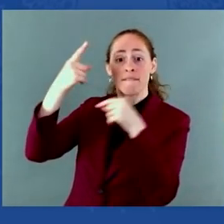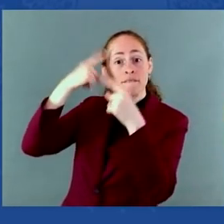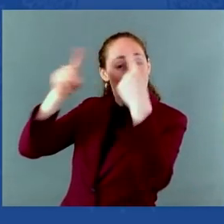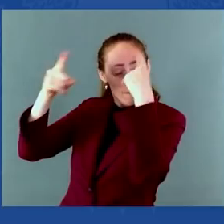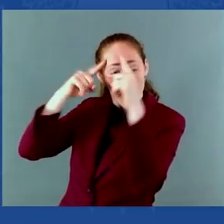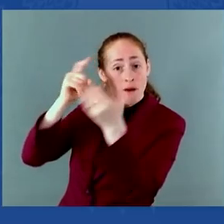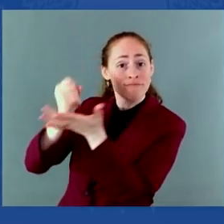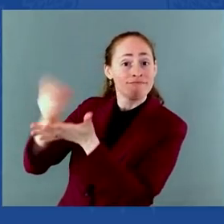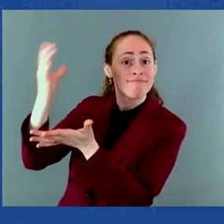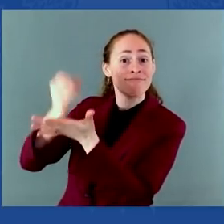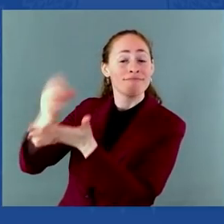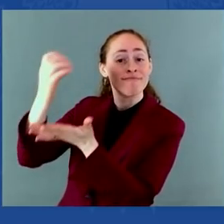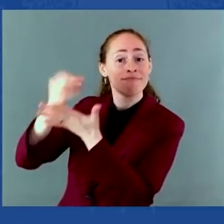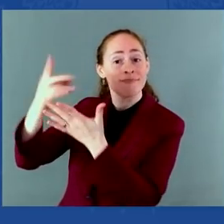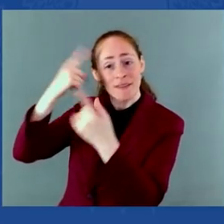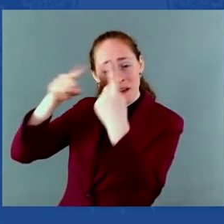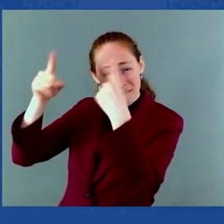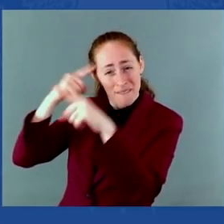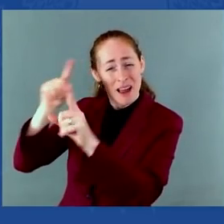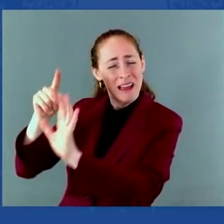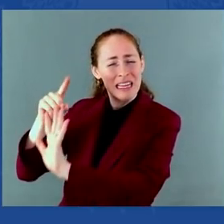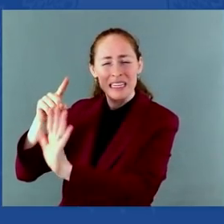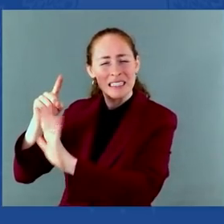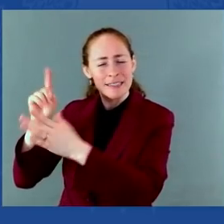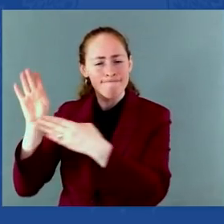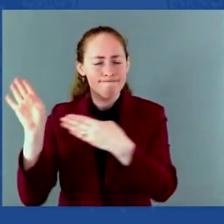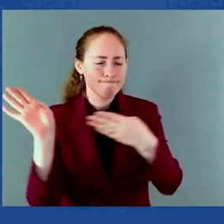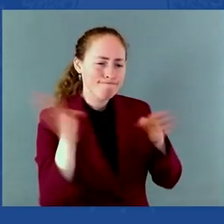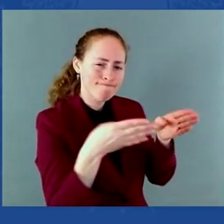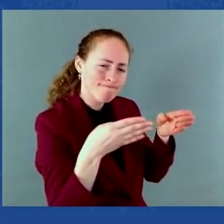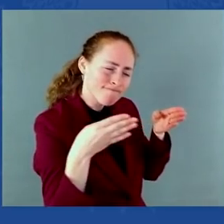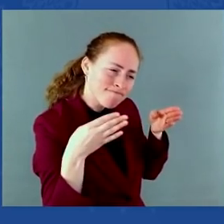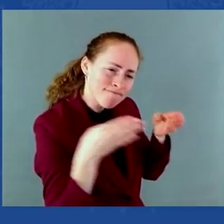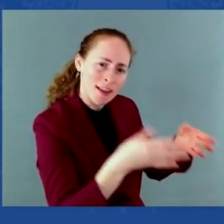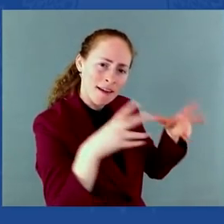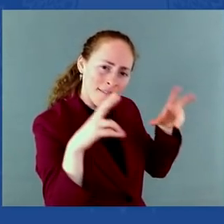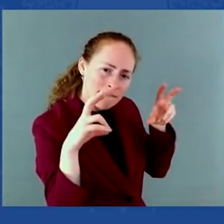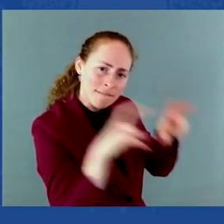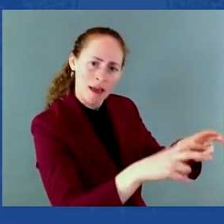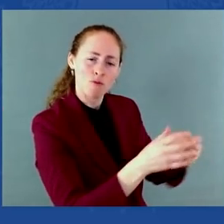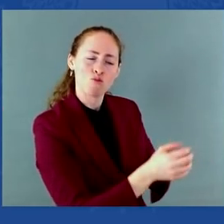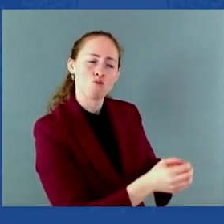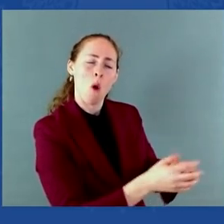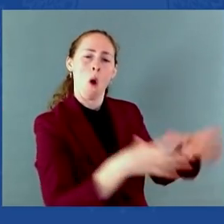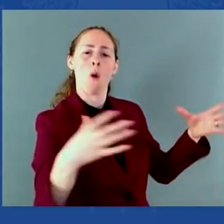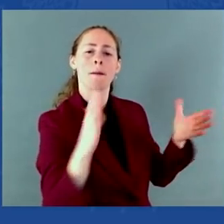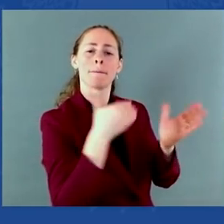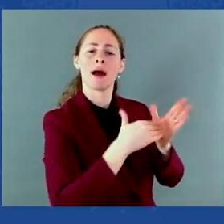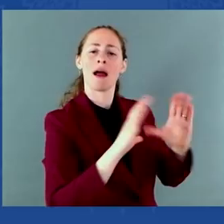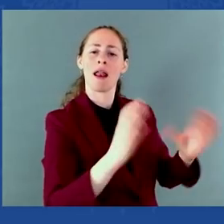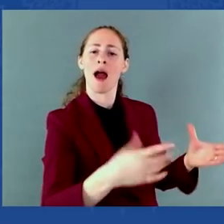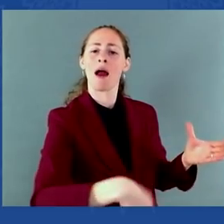and the middle out is what I wanted to do. Of the listed billionaires in America, do you know how much money they made in the last four years?